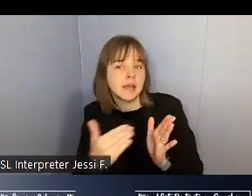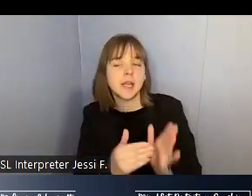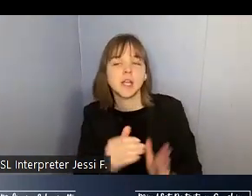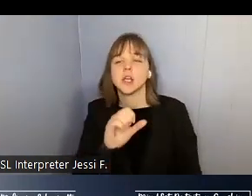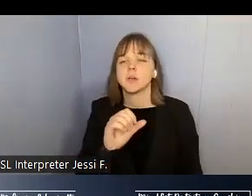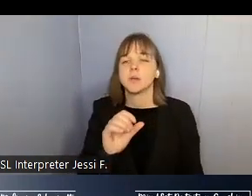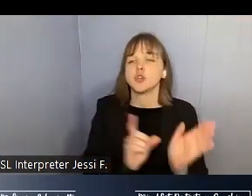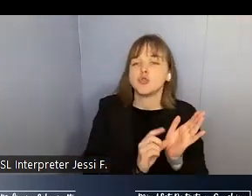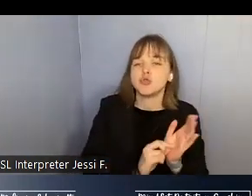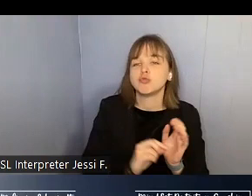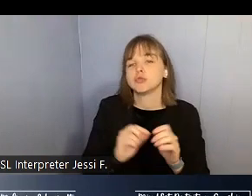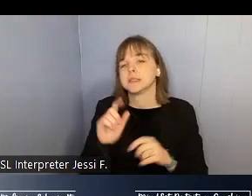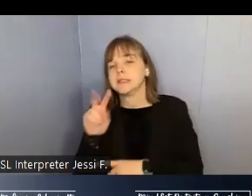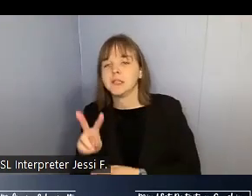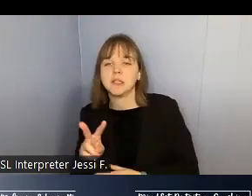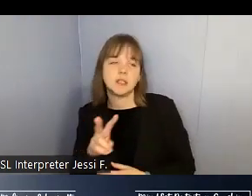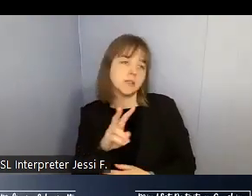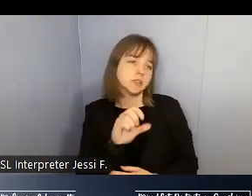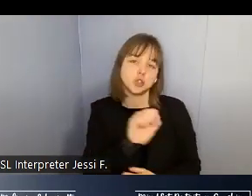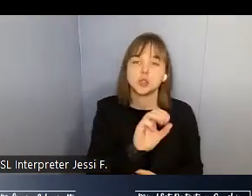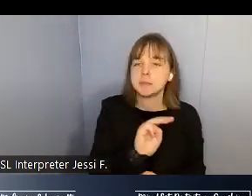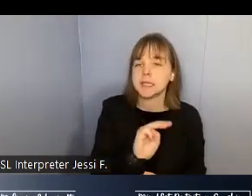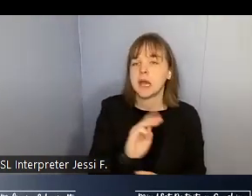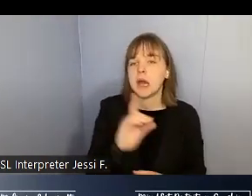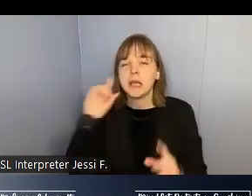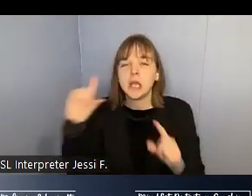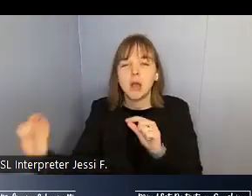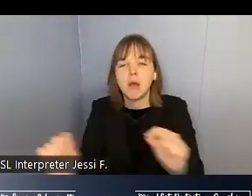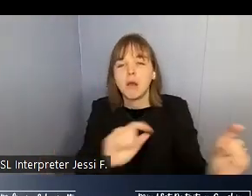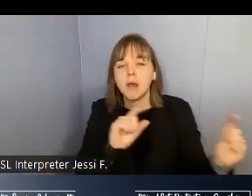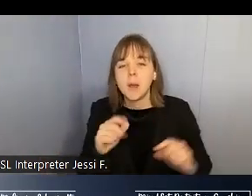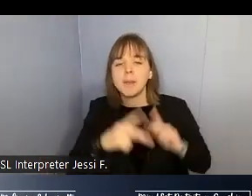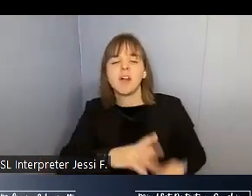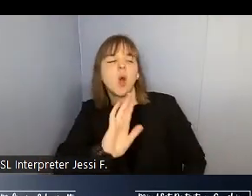all the things that people think they need to do or need to follow these arbitrary rules